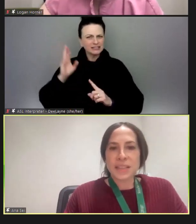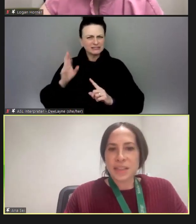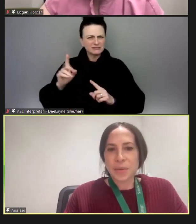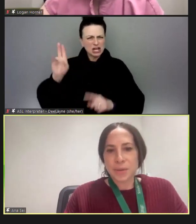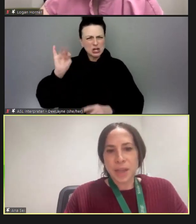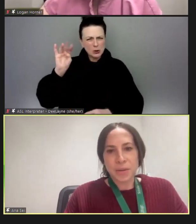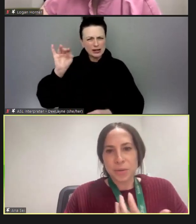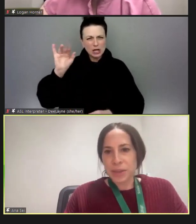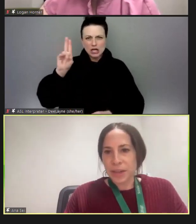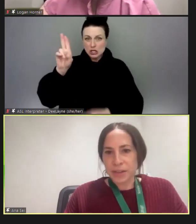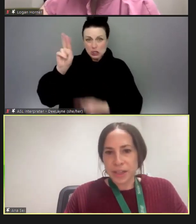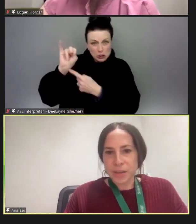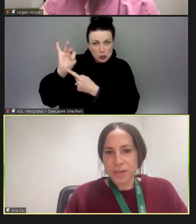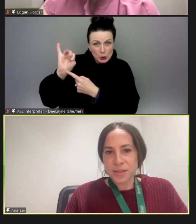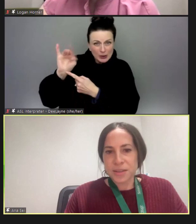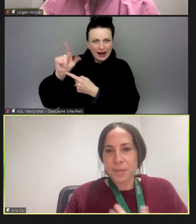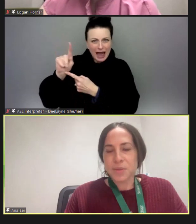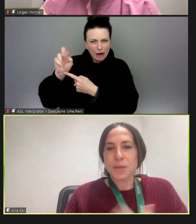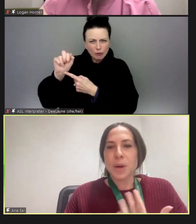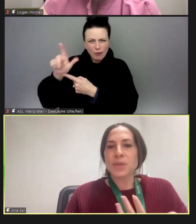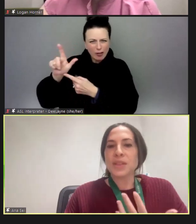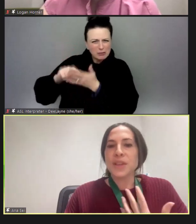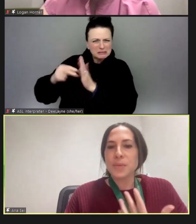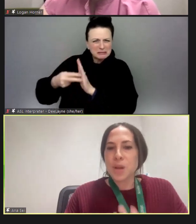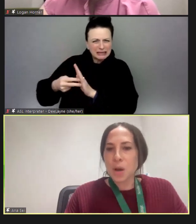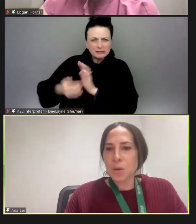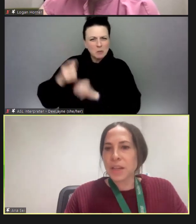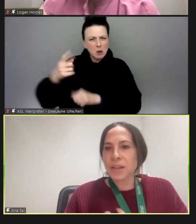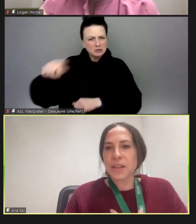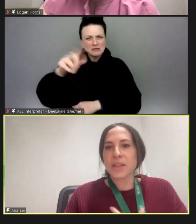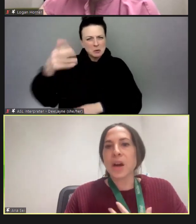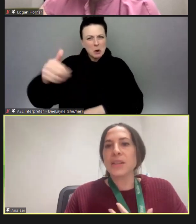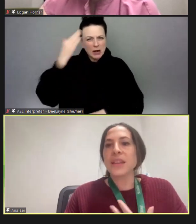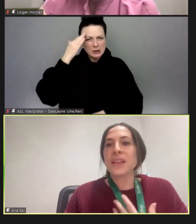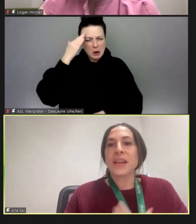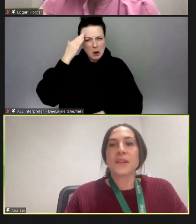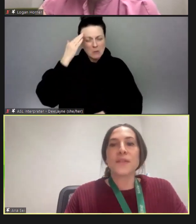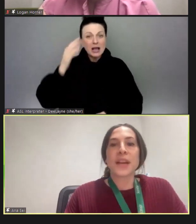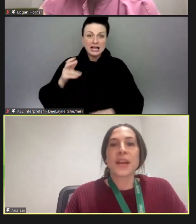unilateral Al hearing loss I'm sure most